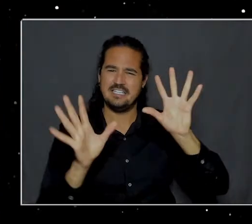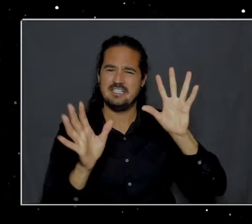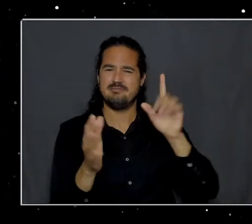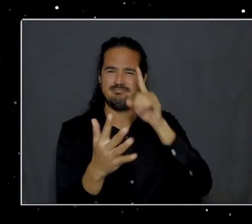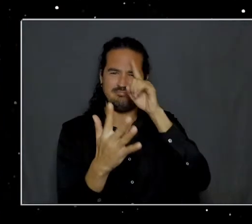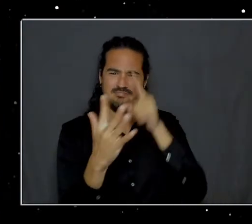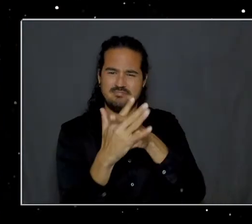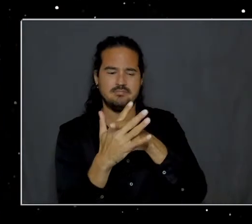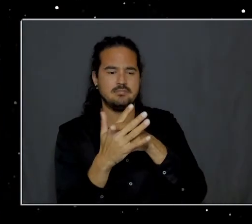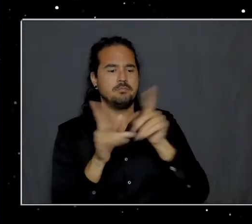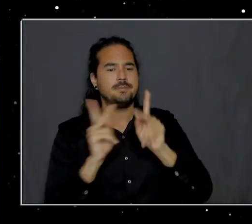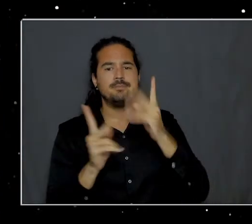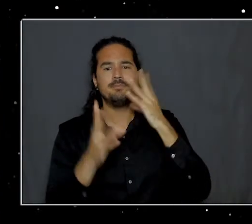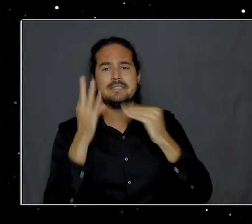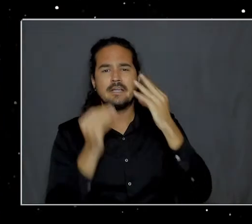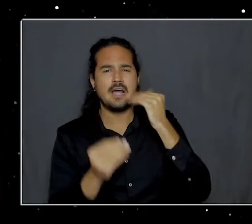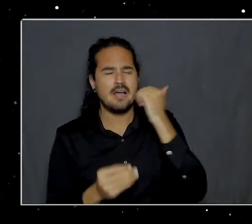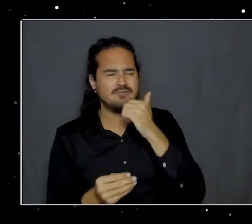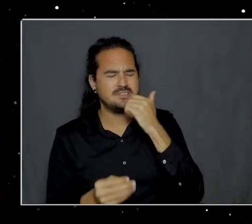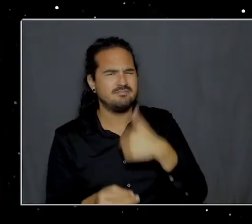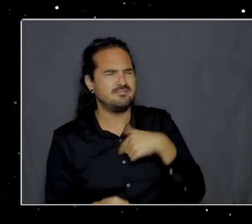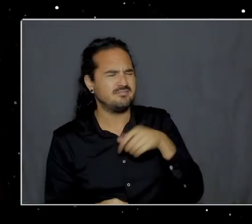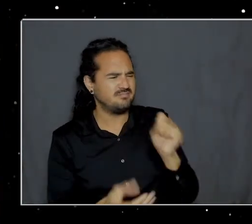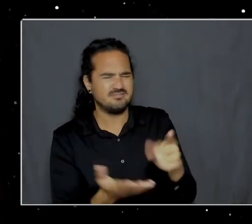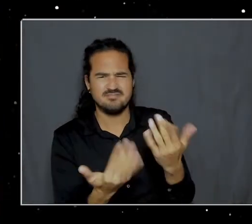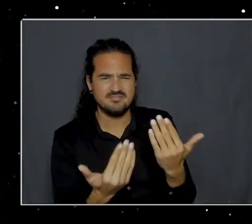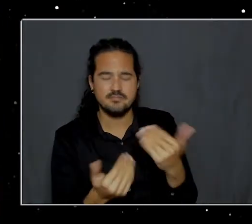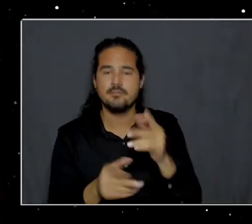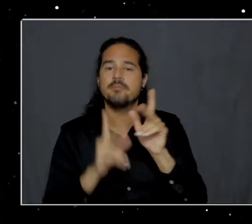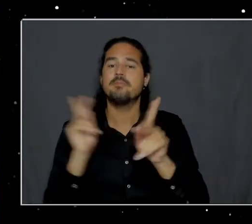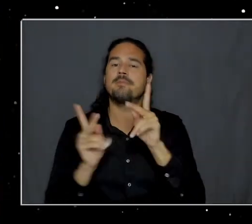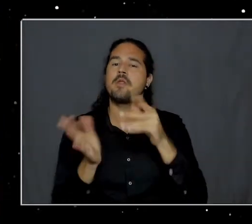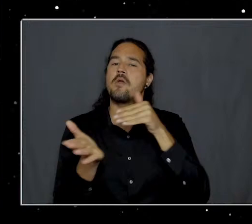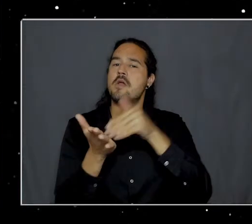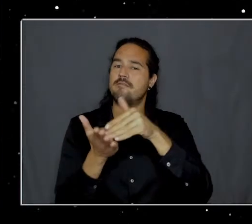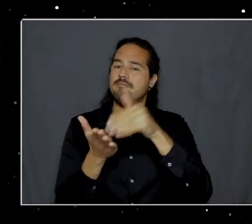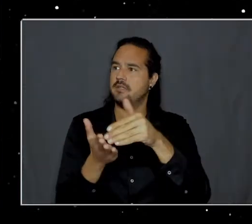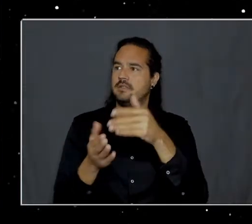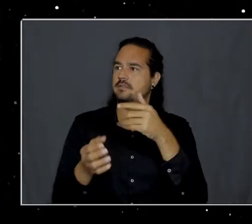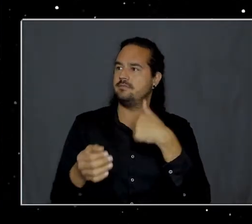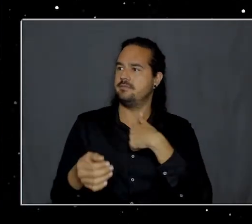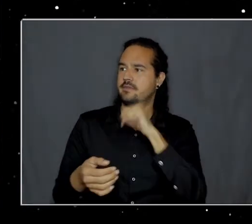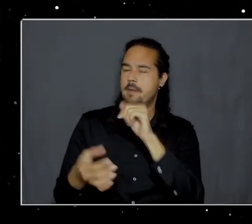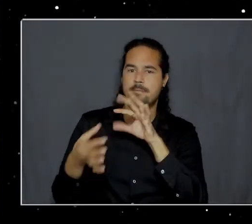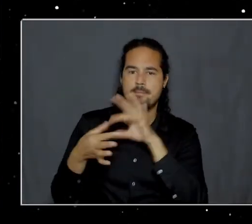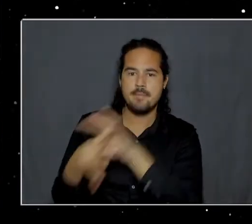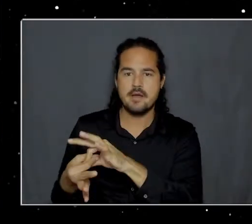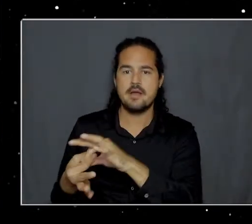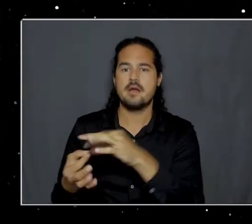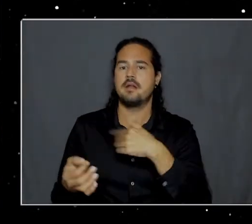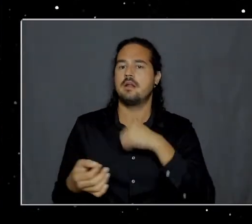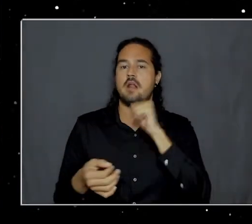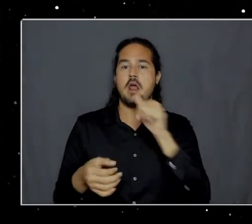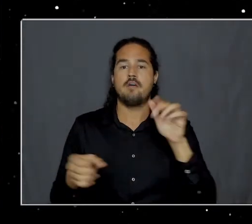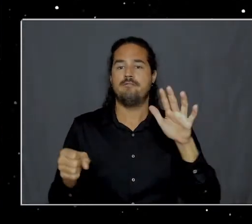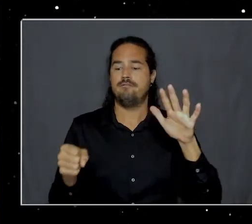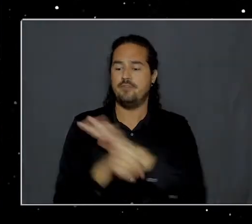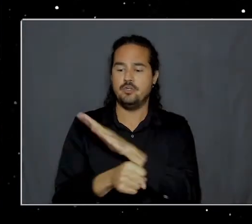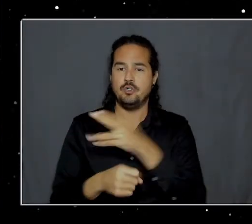TO US EVERY DAY." I SAID, "WHAT IS THAT?" "WE'RE BEING OTHERED.